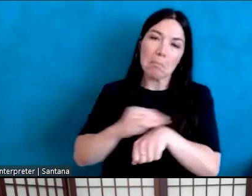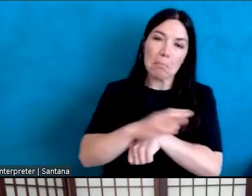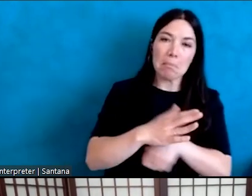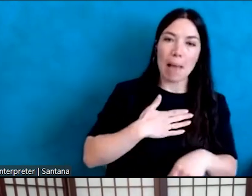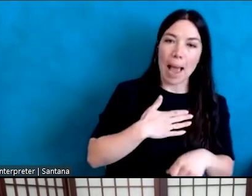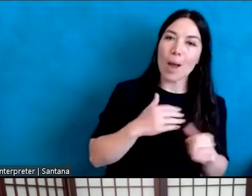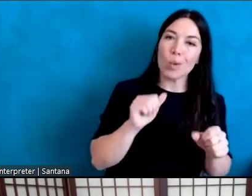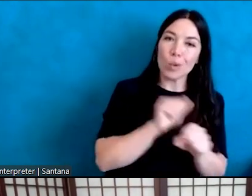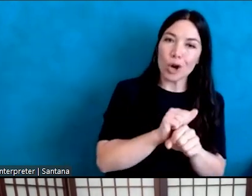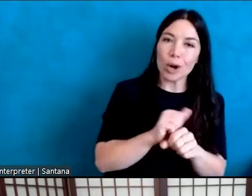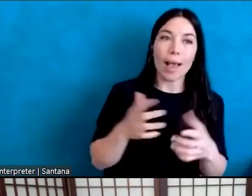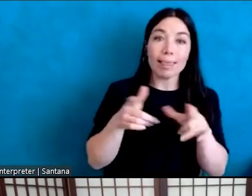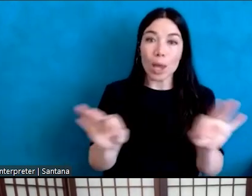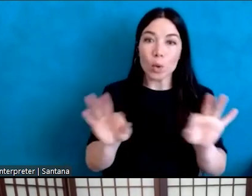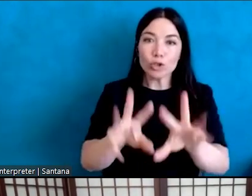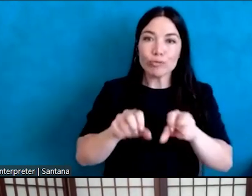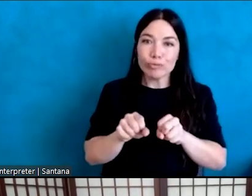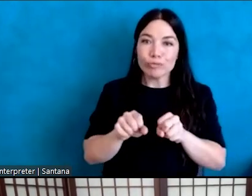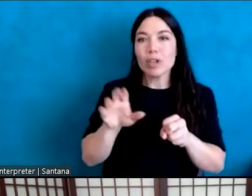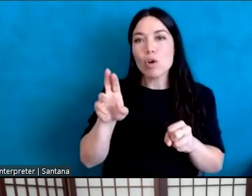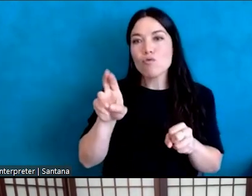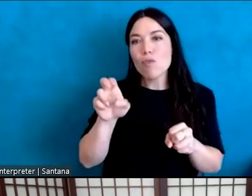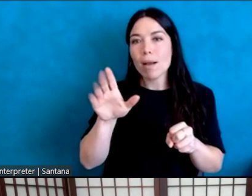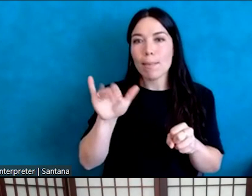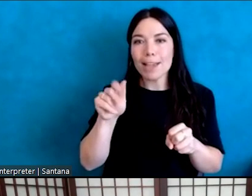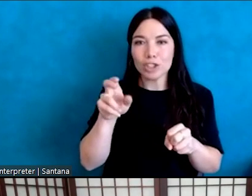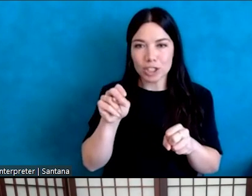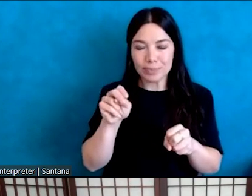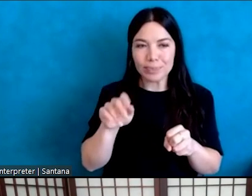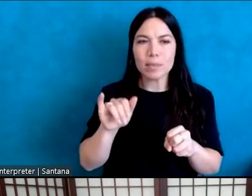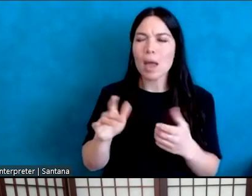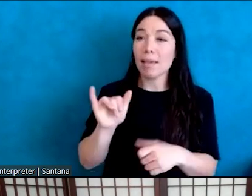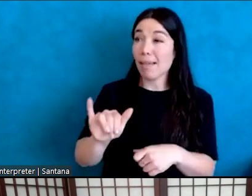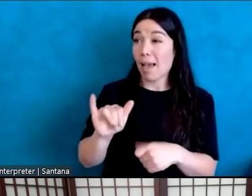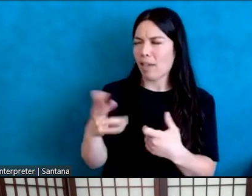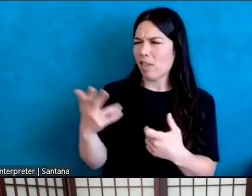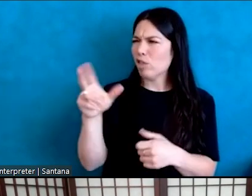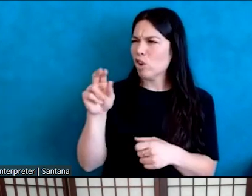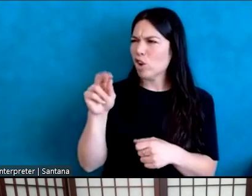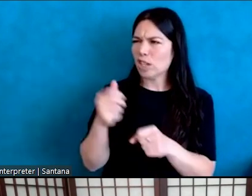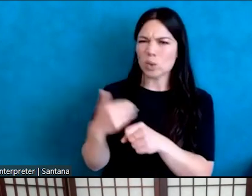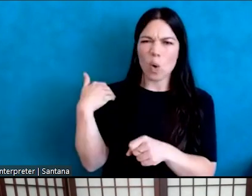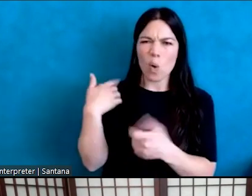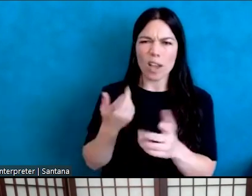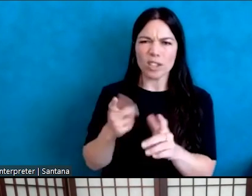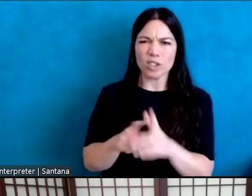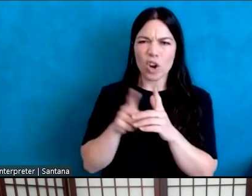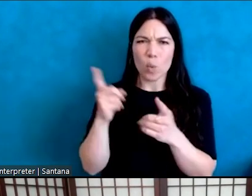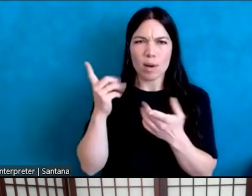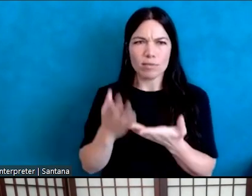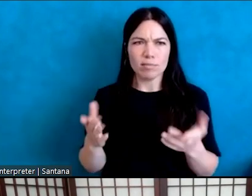I'll note that when I started in this endeavor about 30 years ago, I used the term that was more common at the time, which is language revitalization.